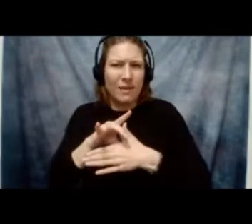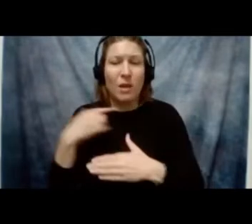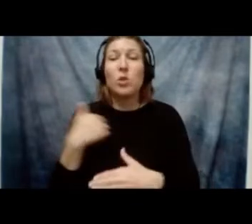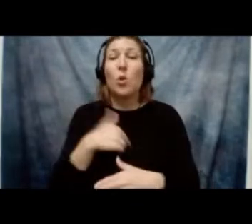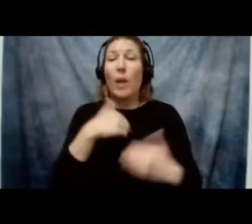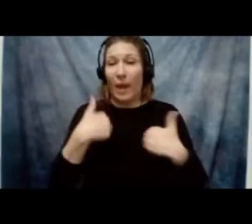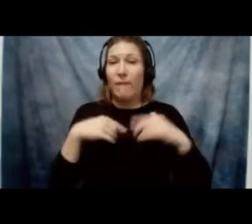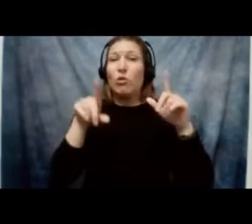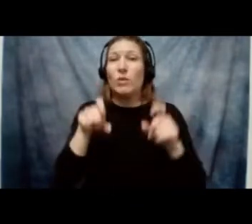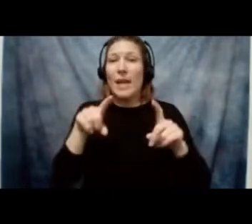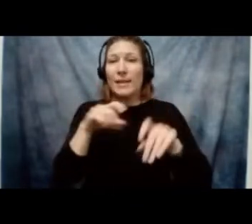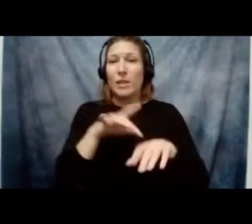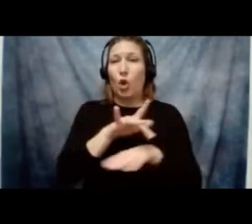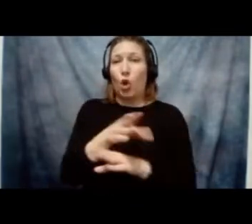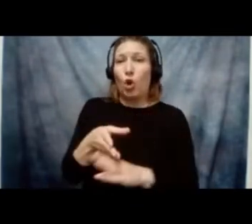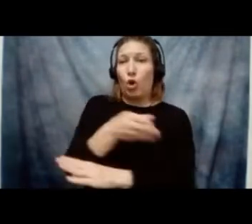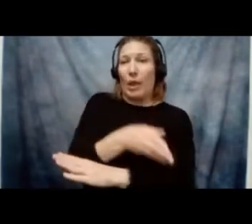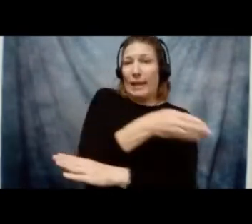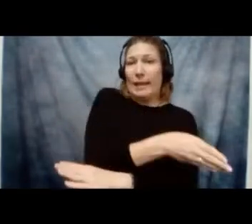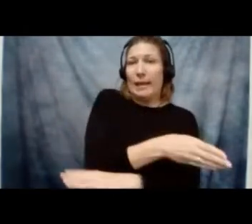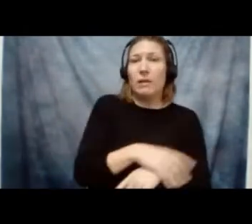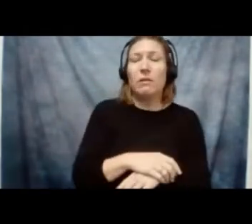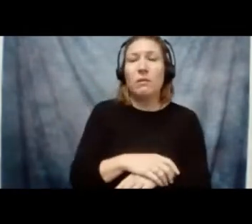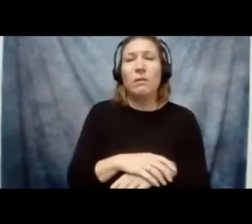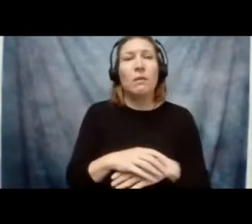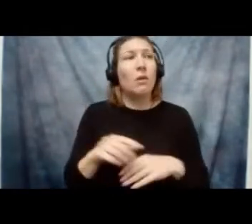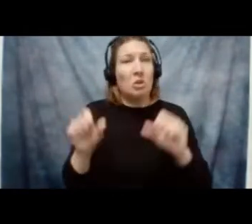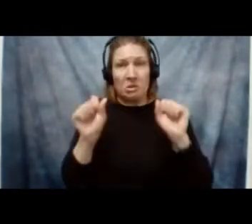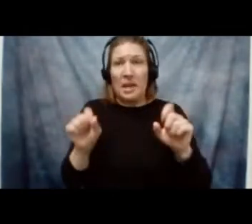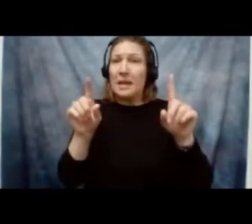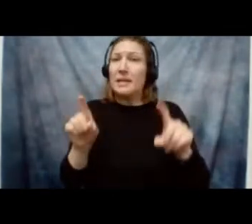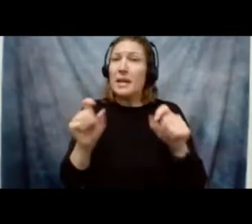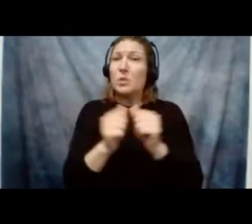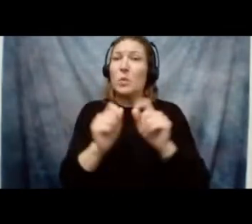screen readers that you can do so you can just be like hey here's four four screens this is how i'm